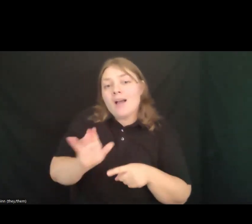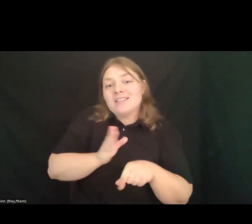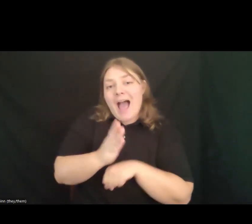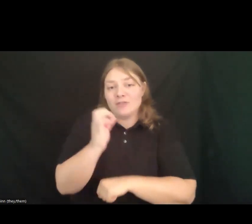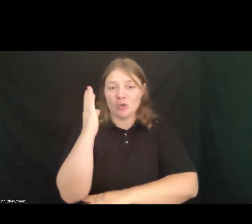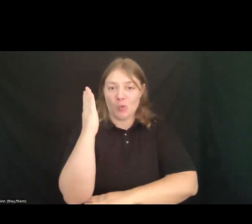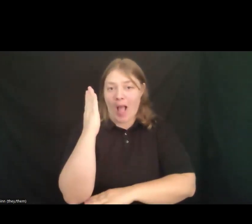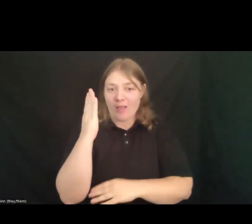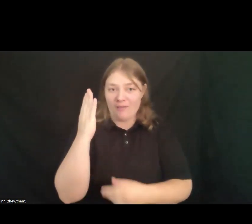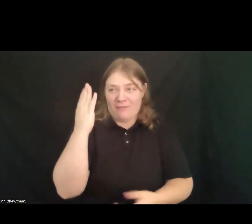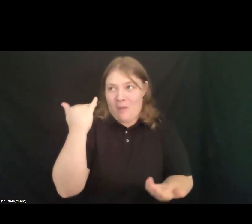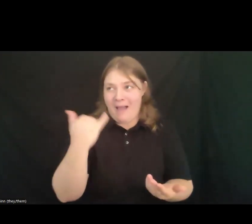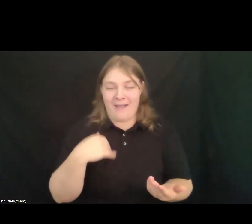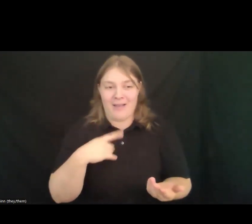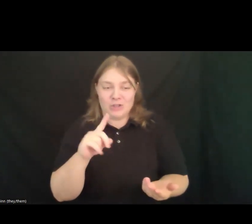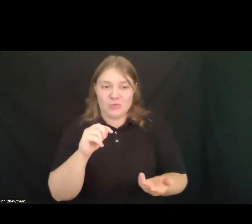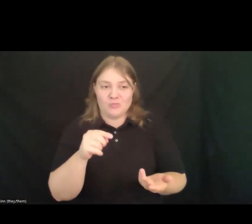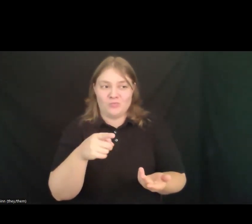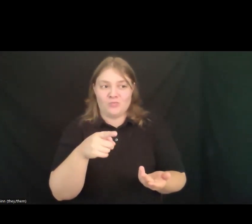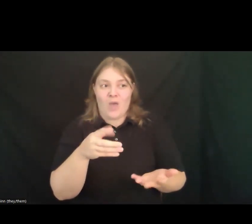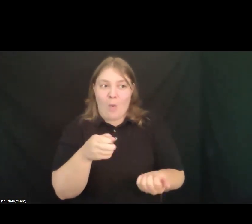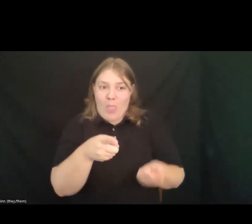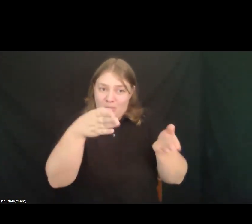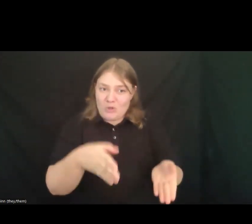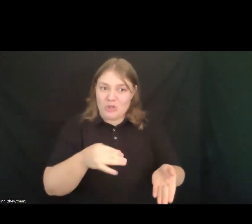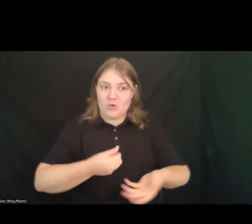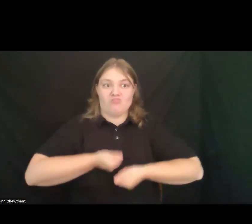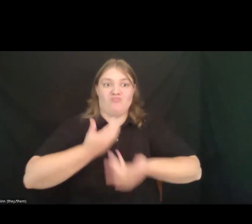I just want you to be able to express yourself and feel free to be able to to be yourself so